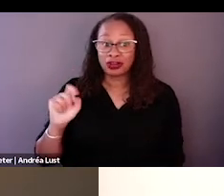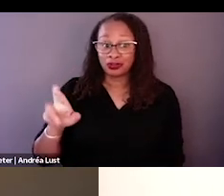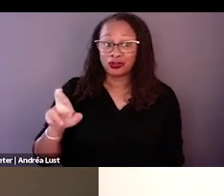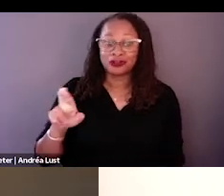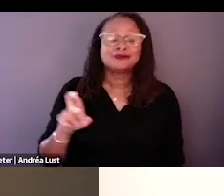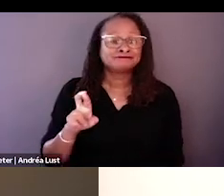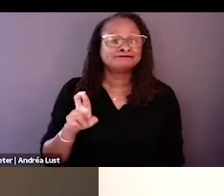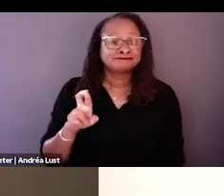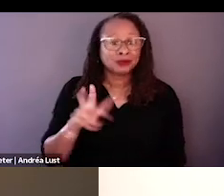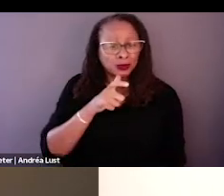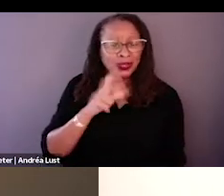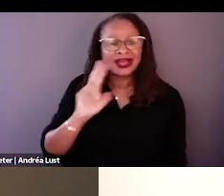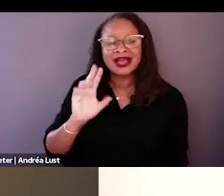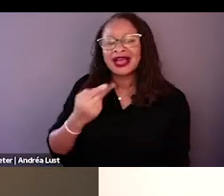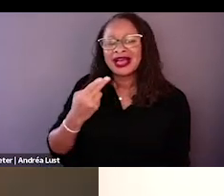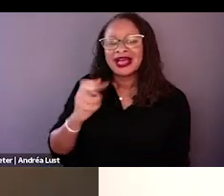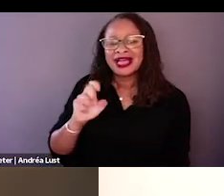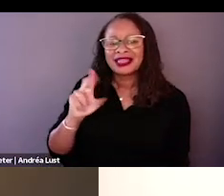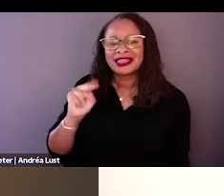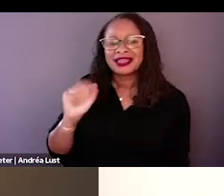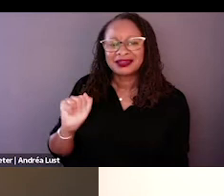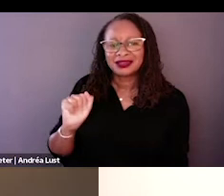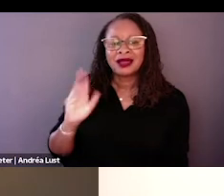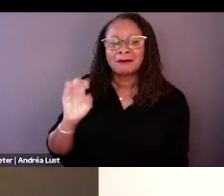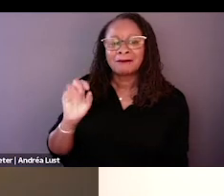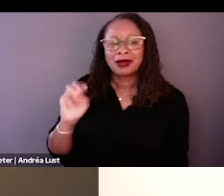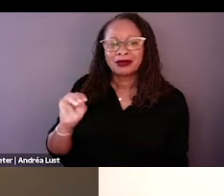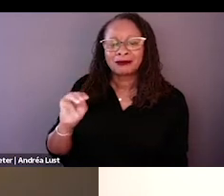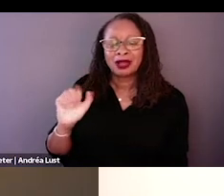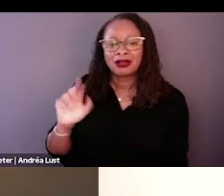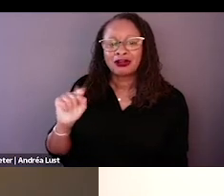I'm happy to say that. Not because the images -- those images are awful.